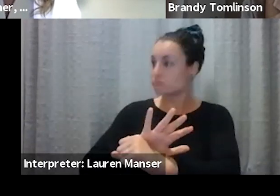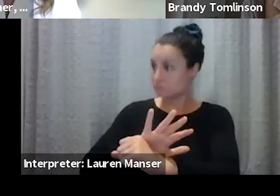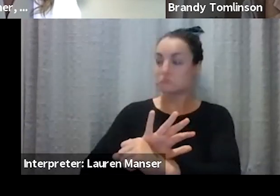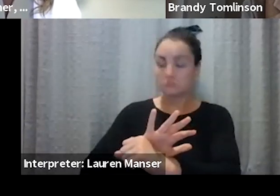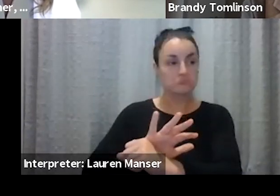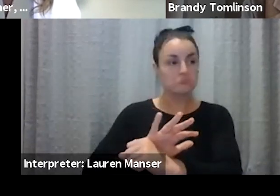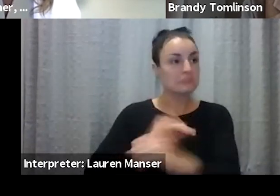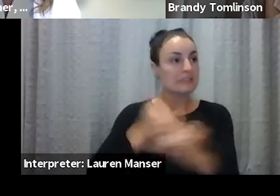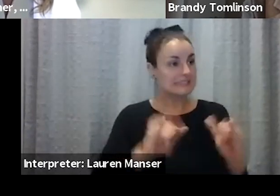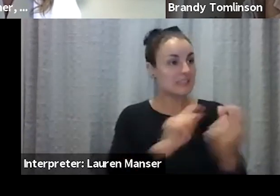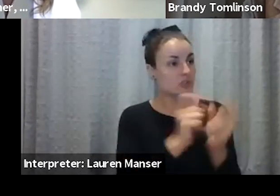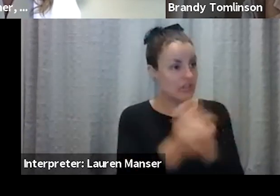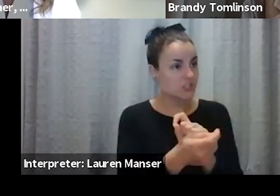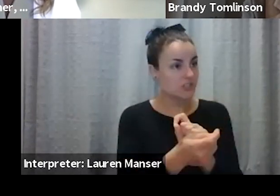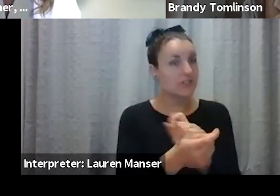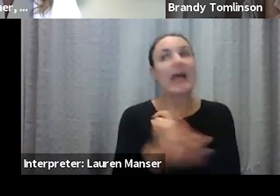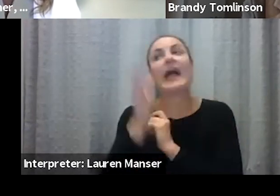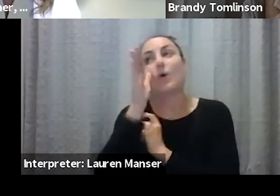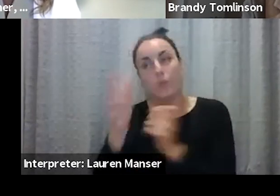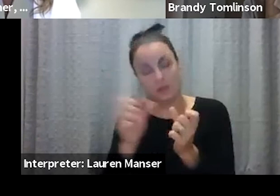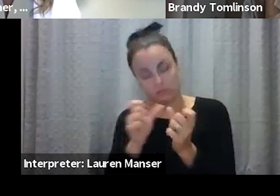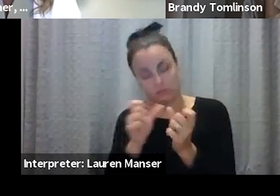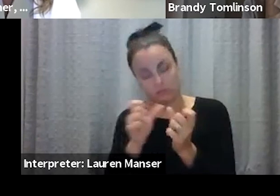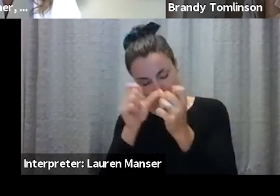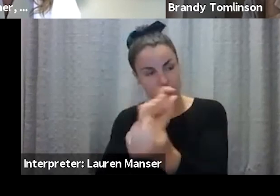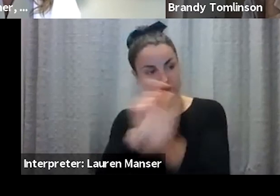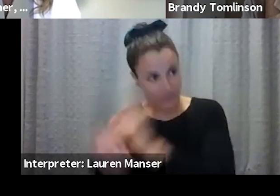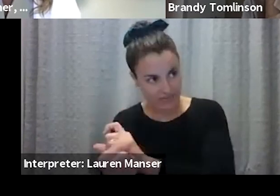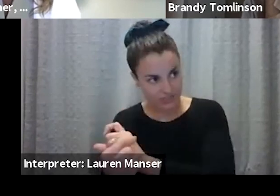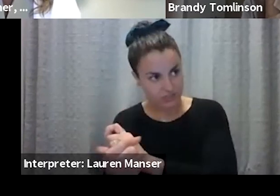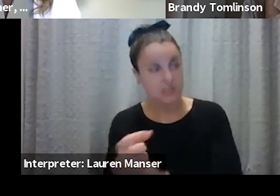that that doesn't in any way lessen the impact